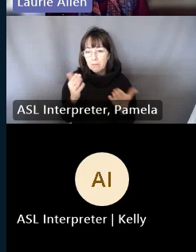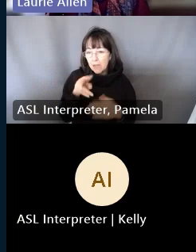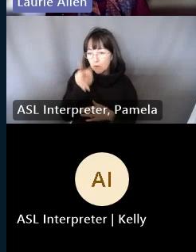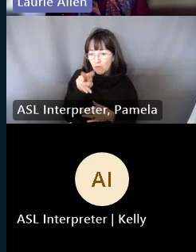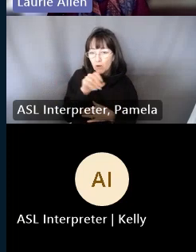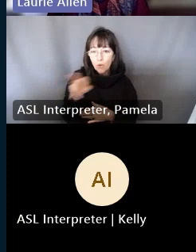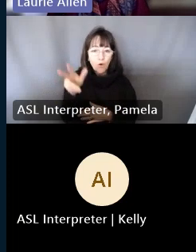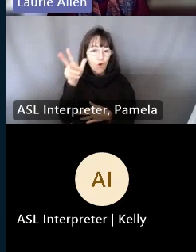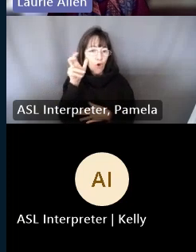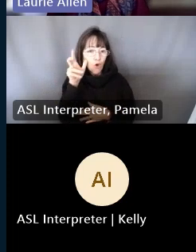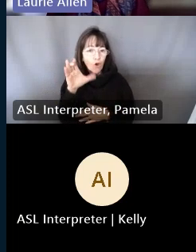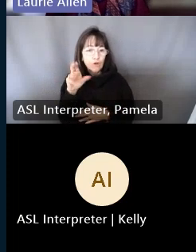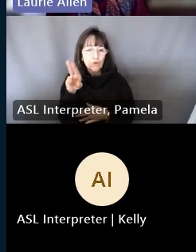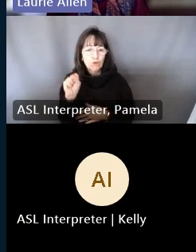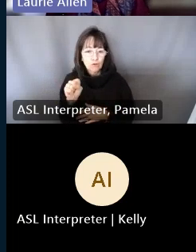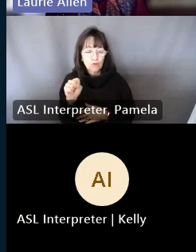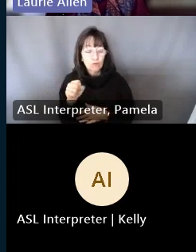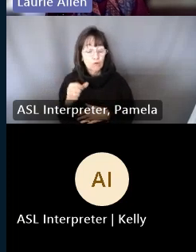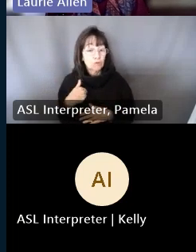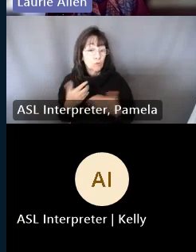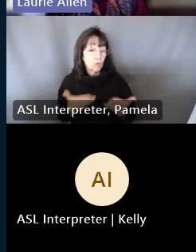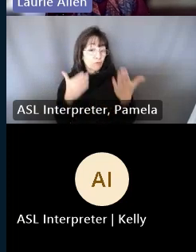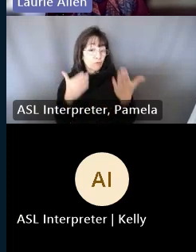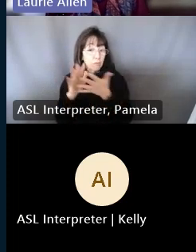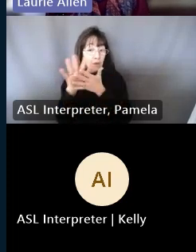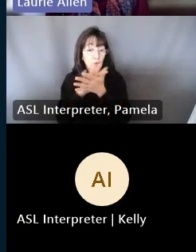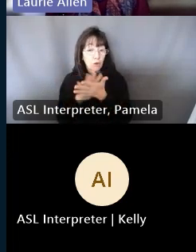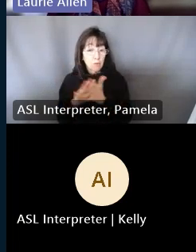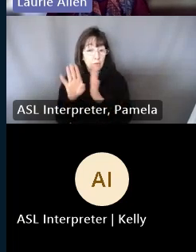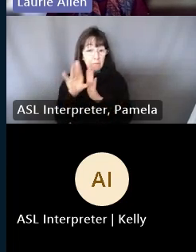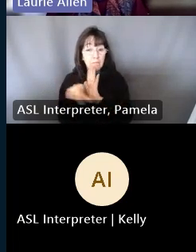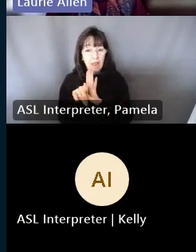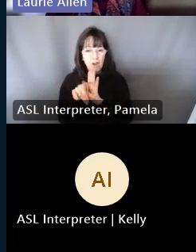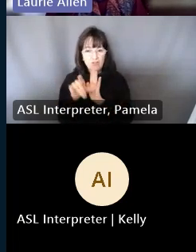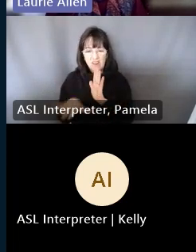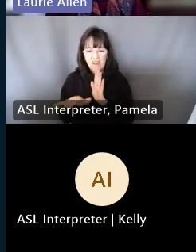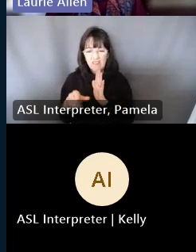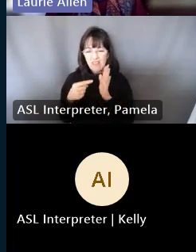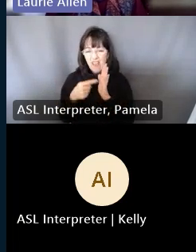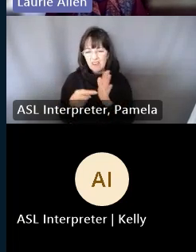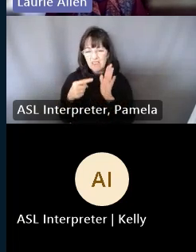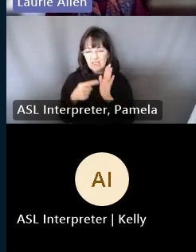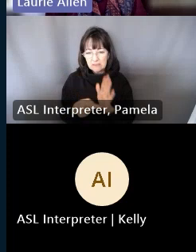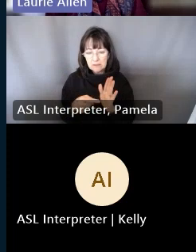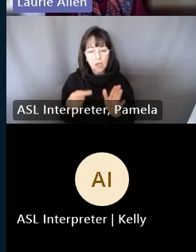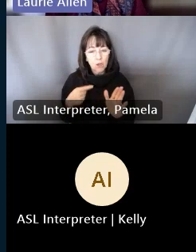And we recommend blurring background again for the example that I gave. But we've also heard from the neurodiverse community